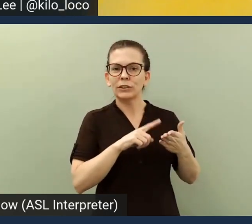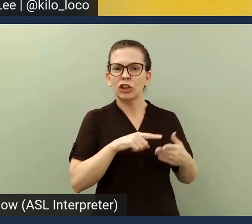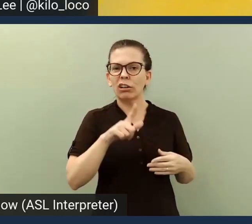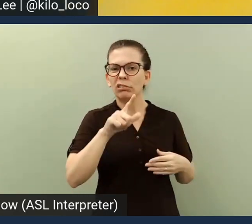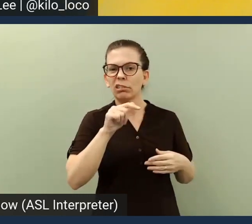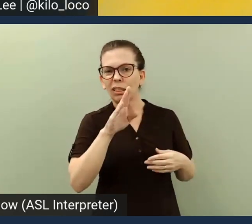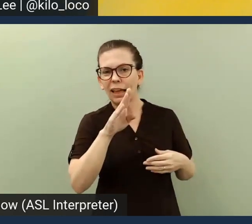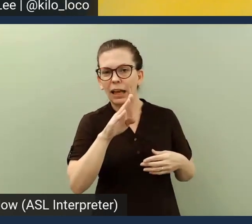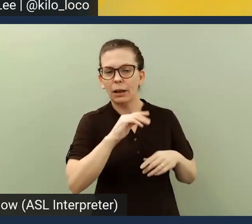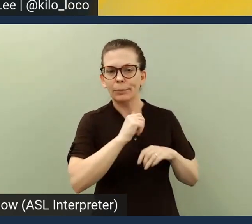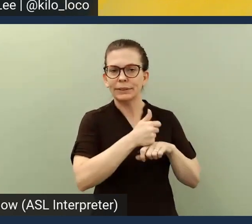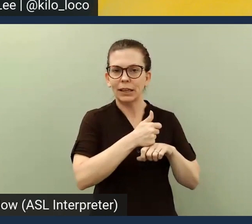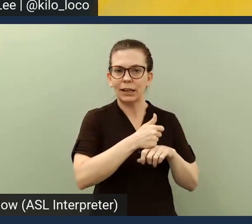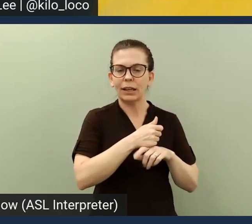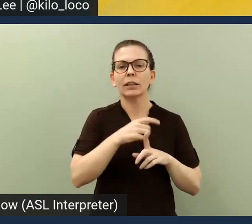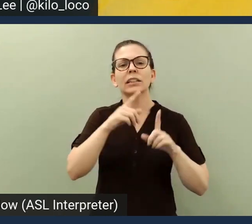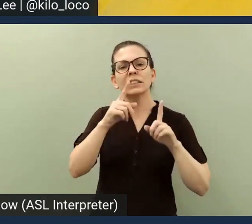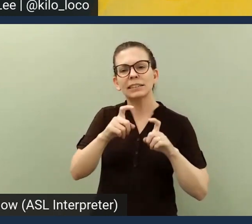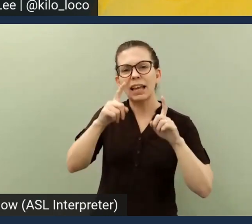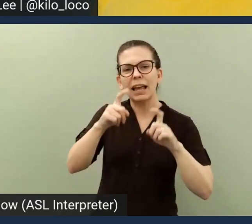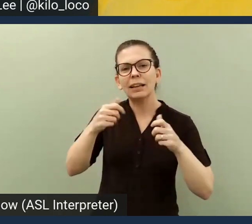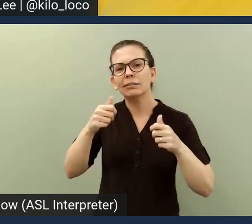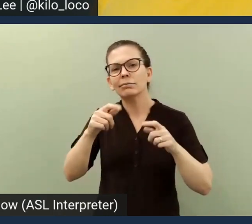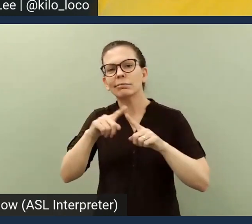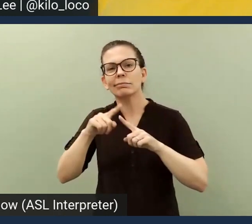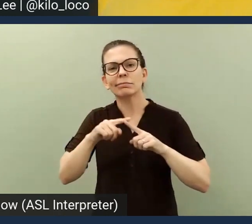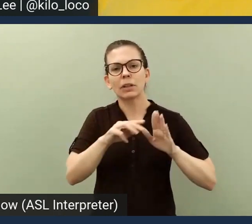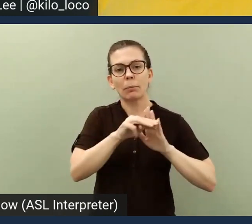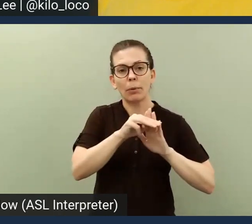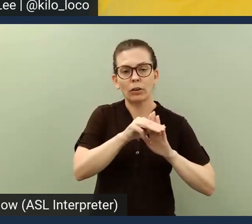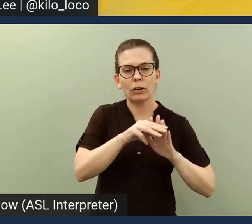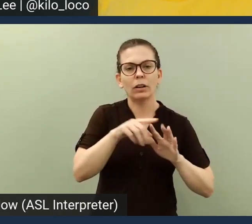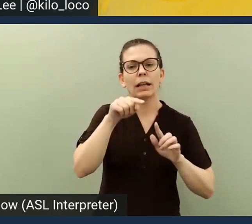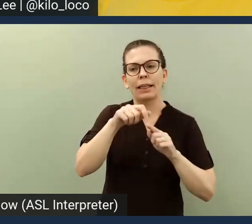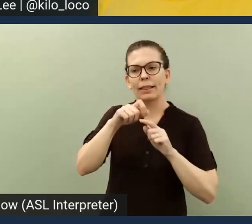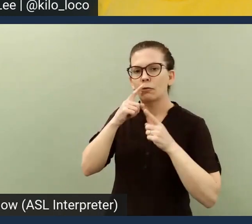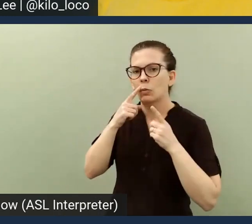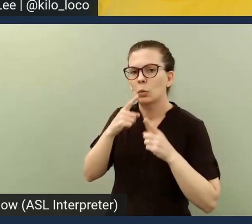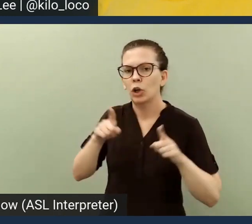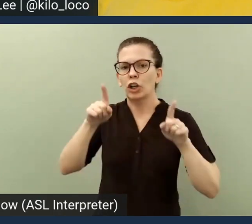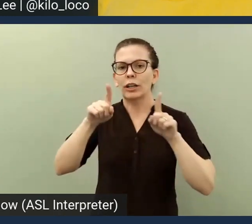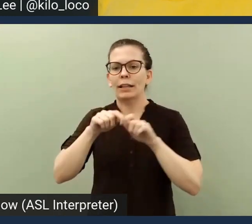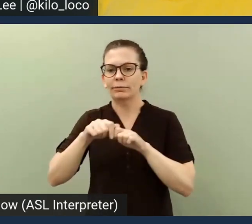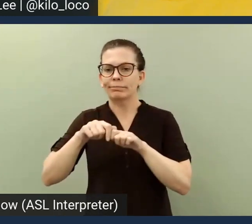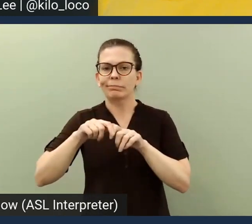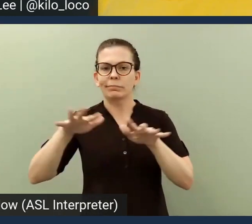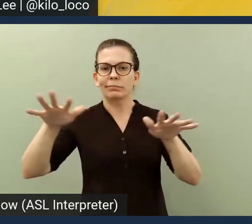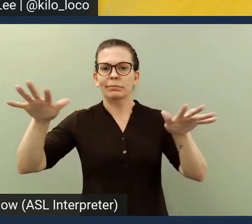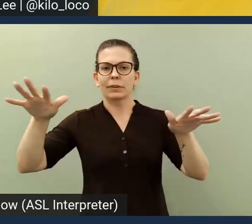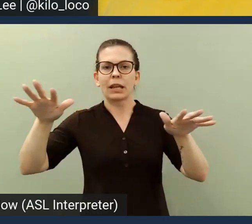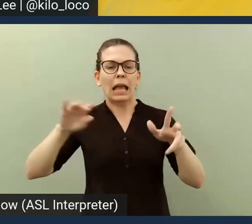from going and trying out different types of models to then having that actually work at scale, and how do you support those operations